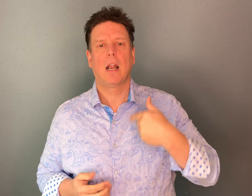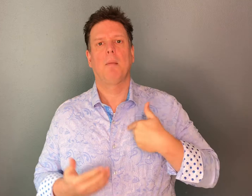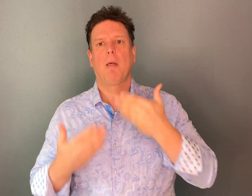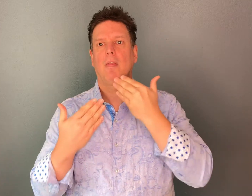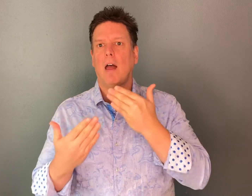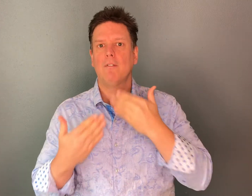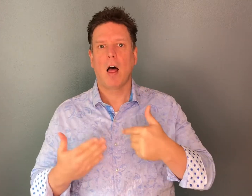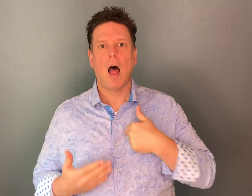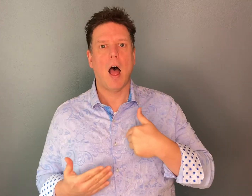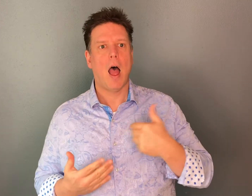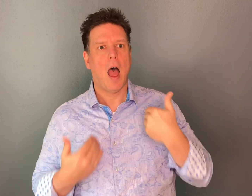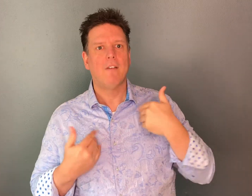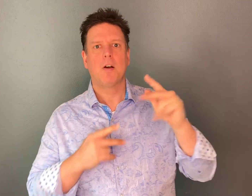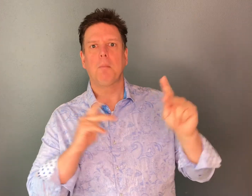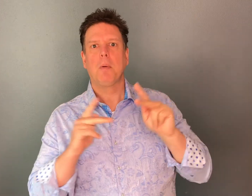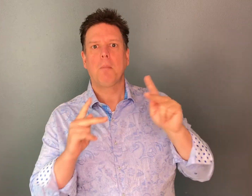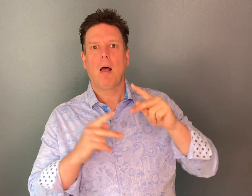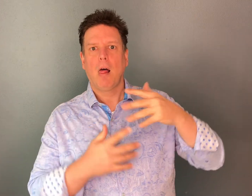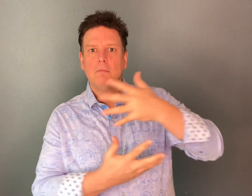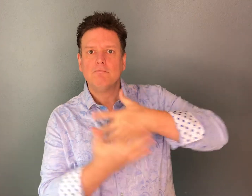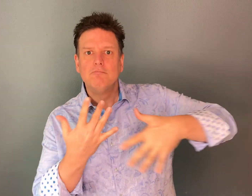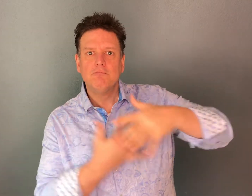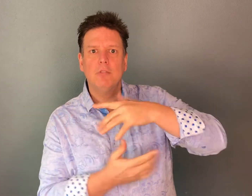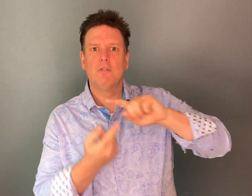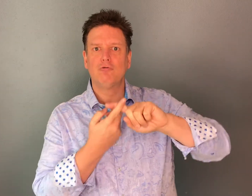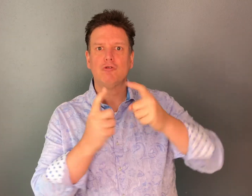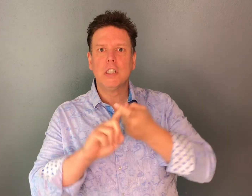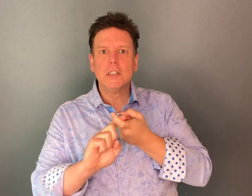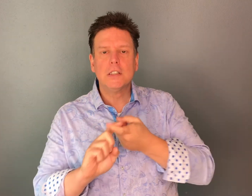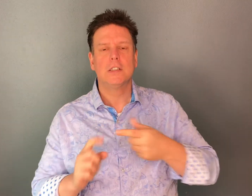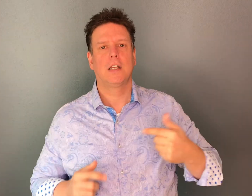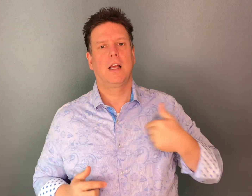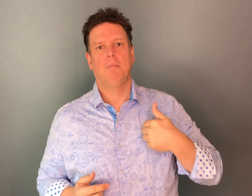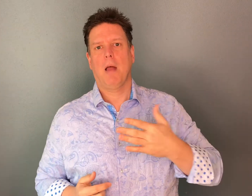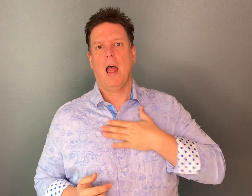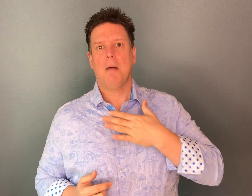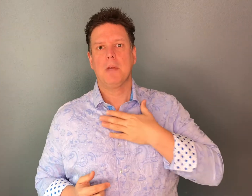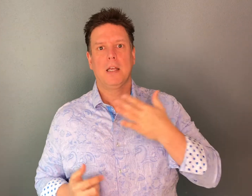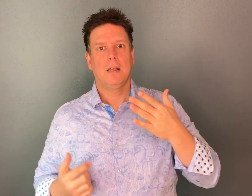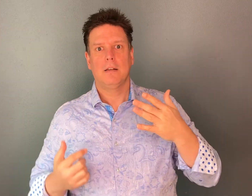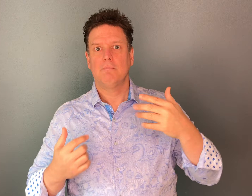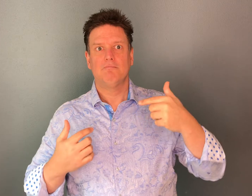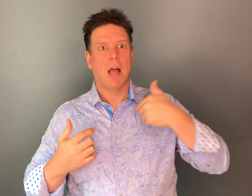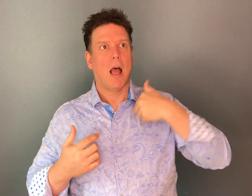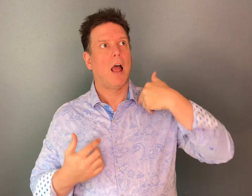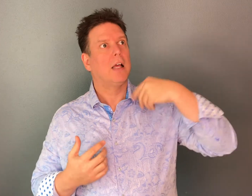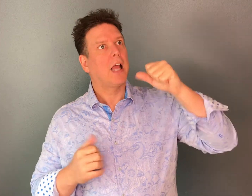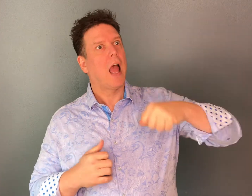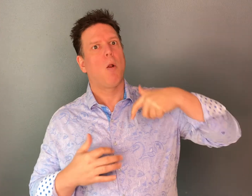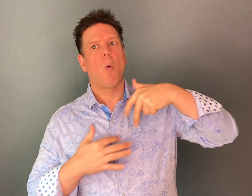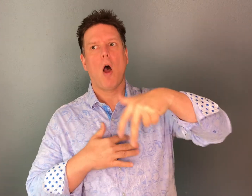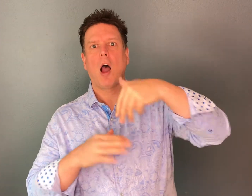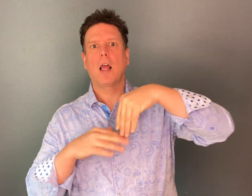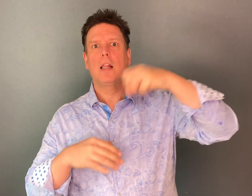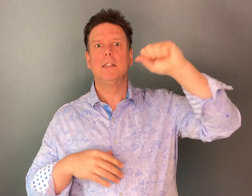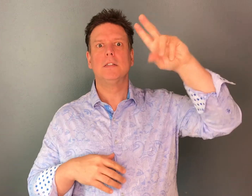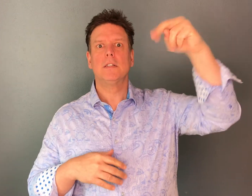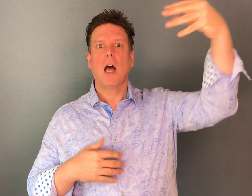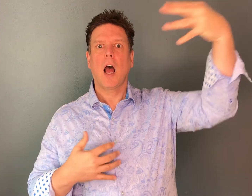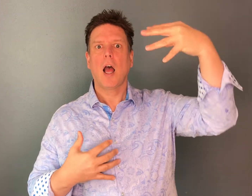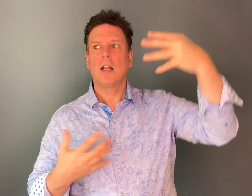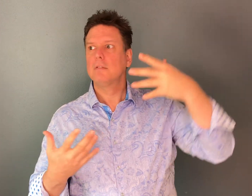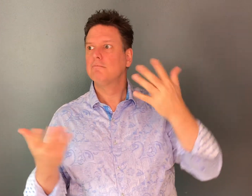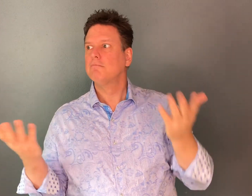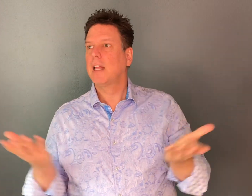able to eat and to have people to associate with and to be able to walk in